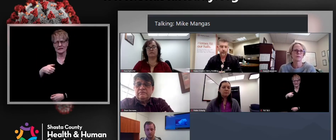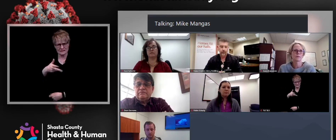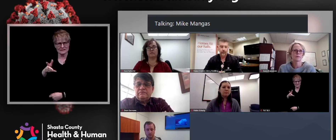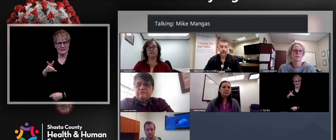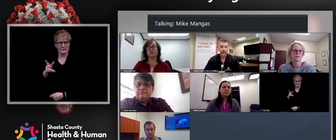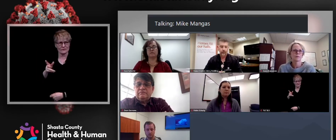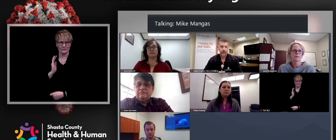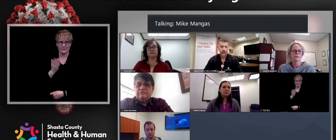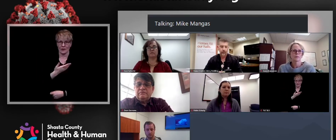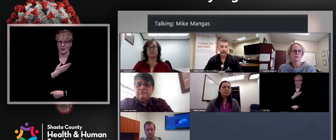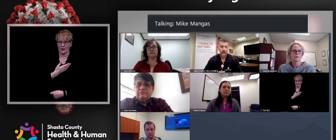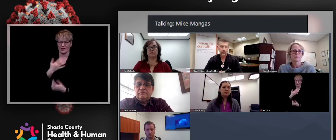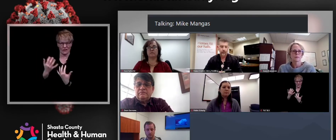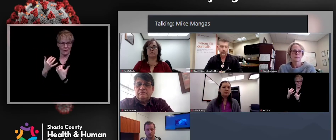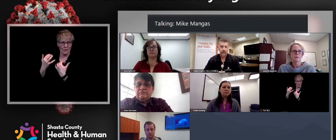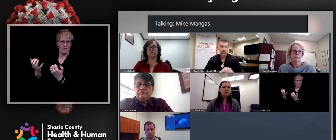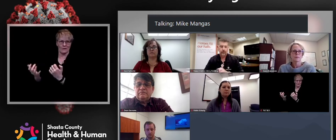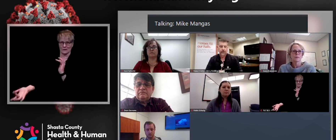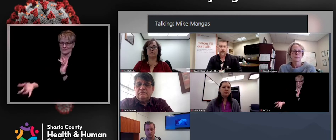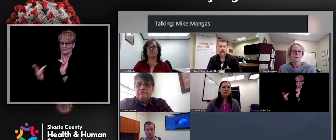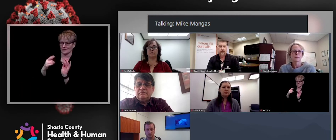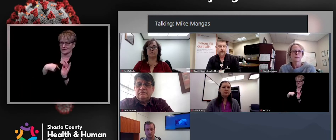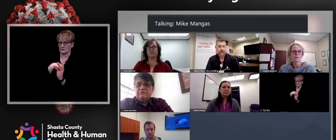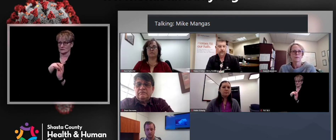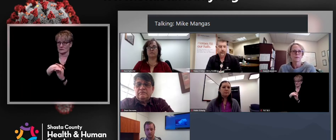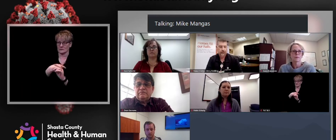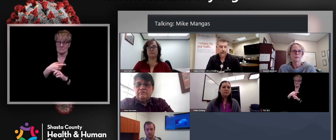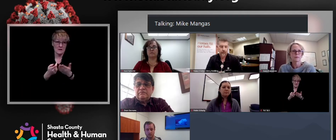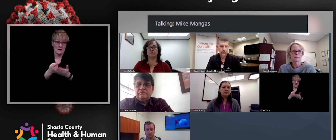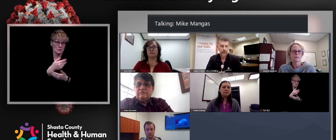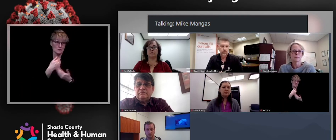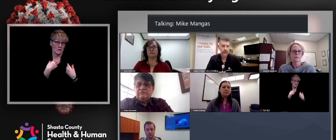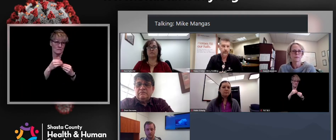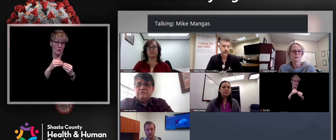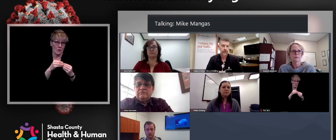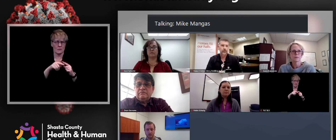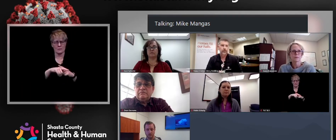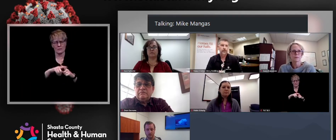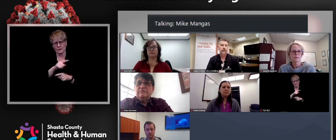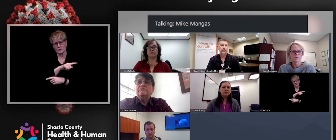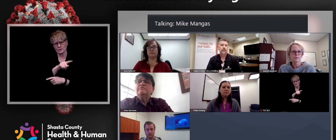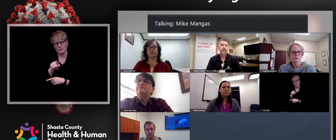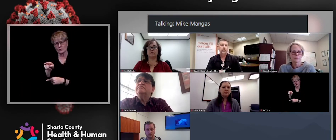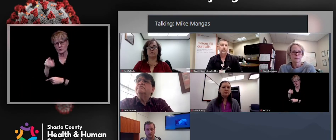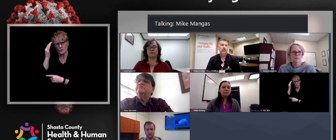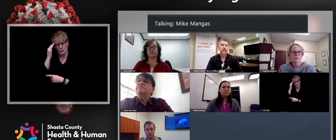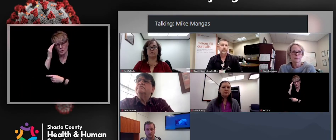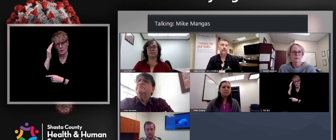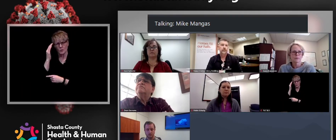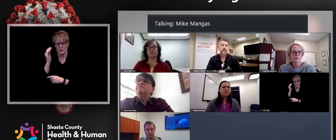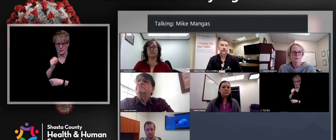it might be for you, Kerri, I'm not sure. Is there a central location where people can find out about